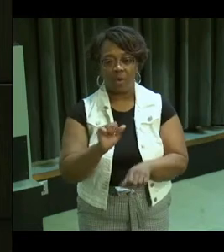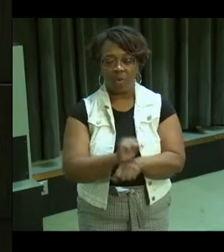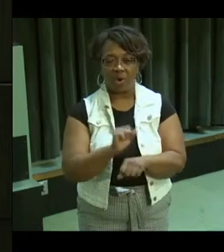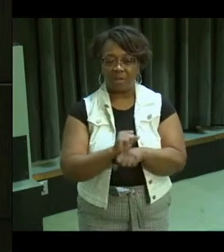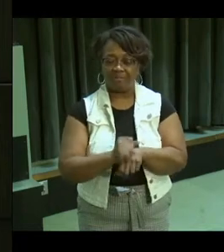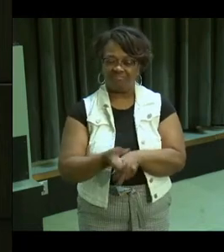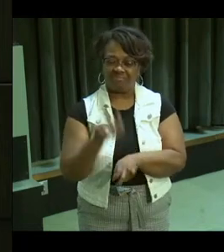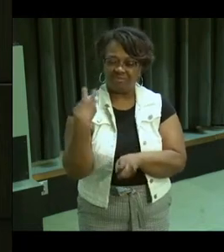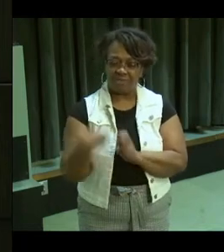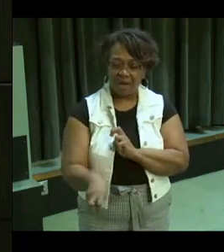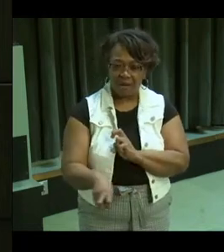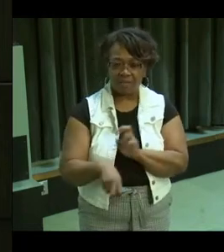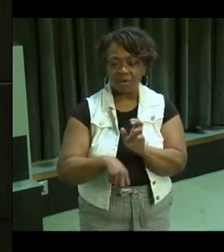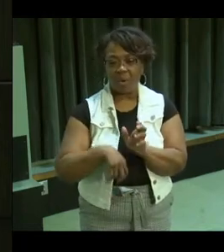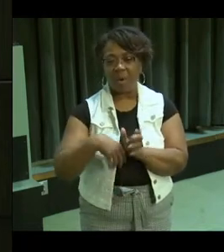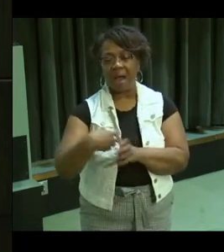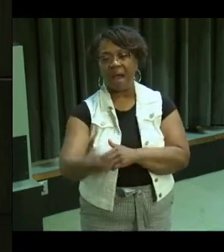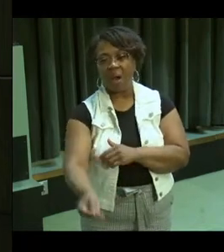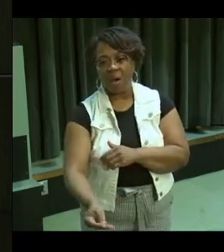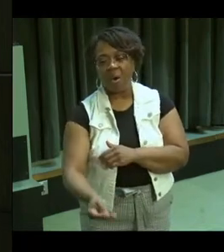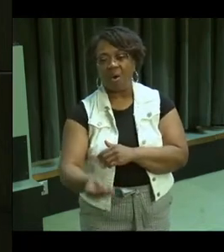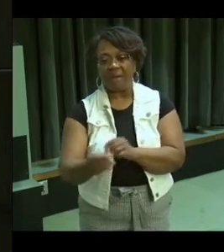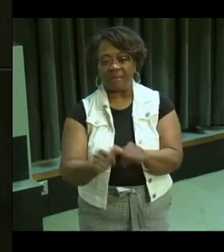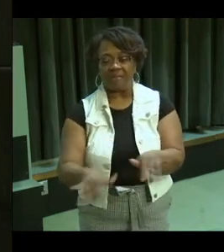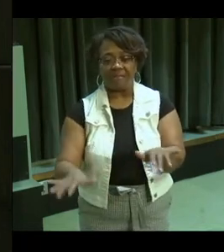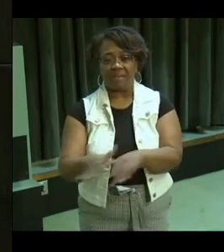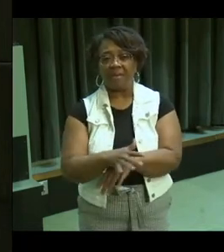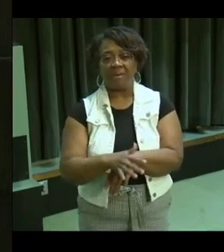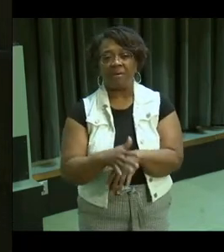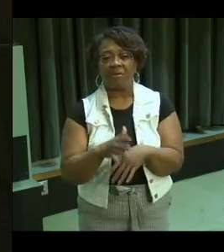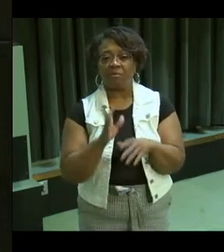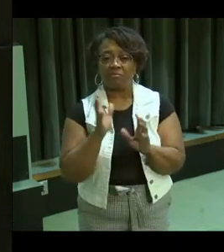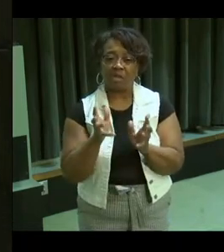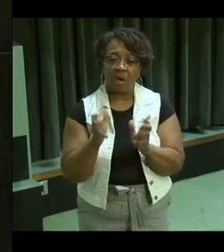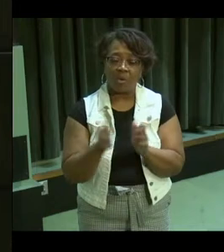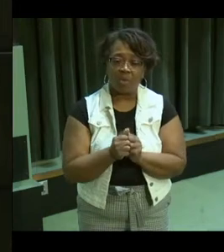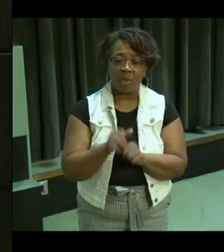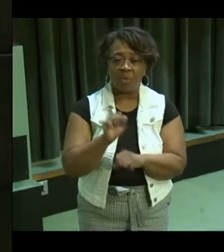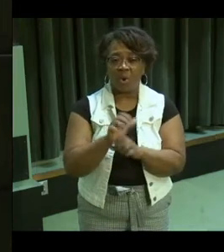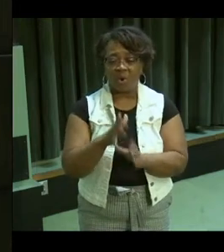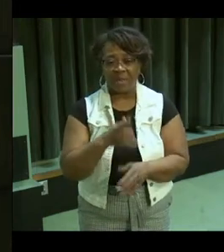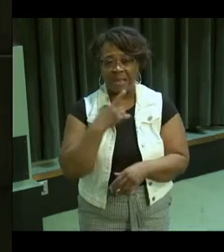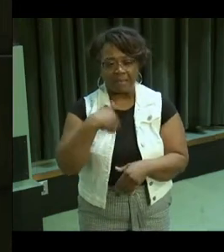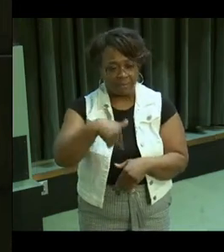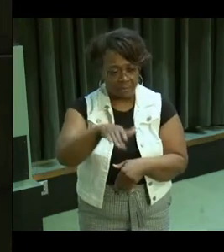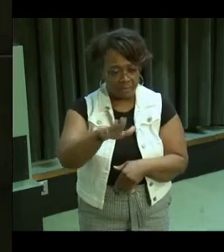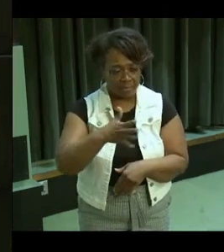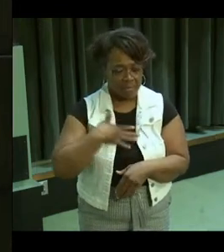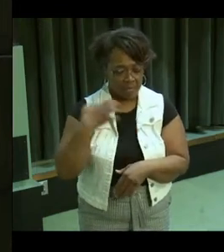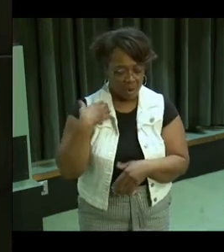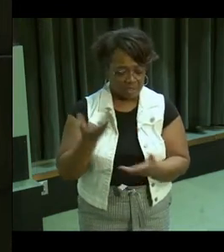out into a field and talk to the